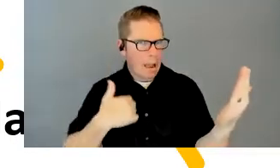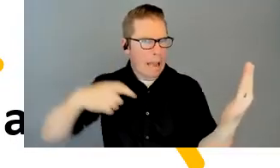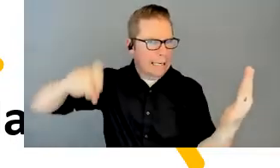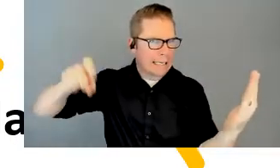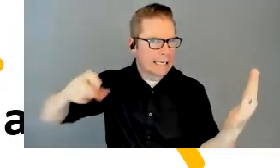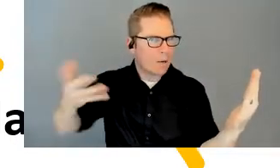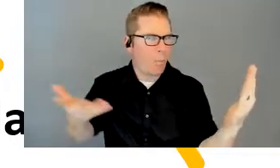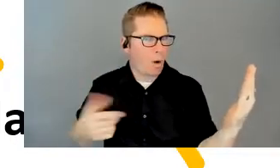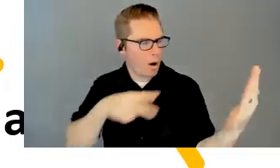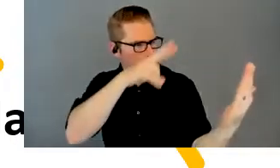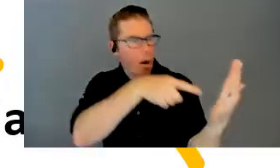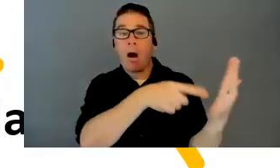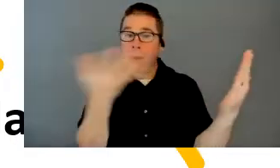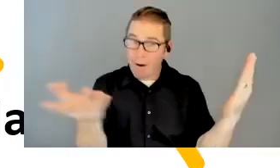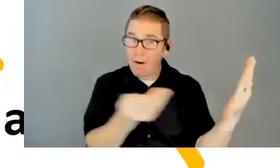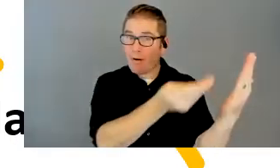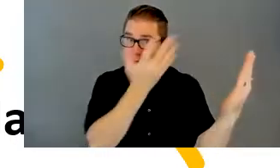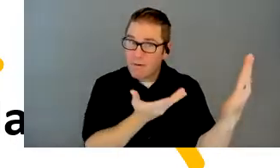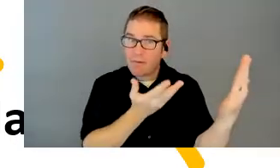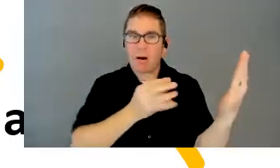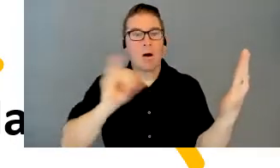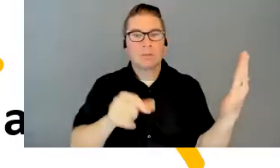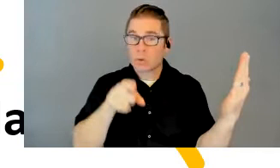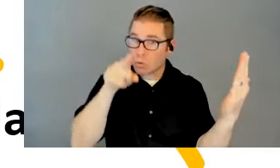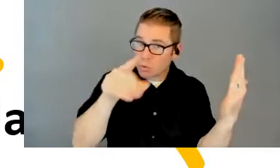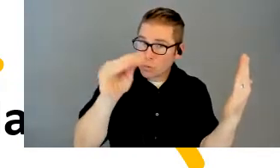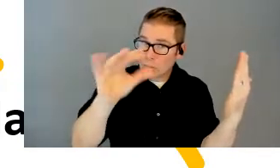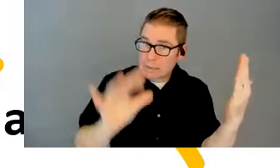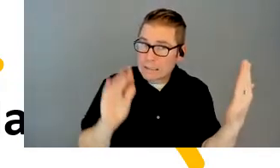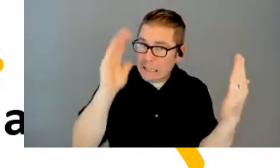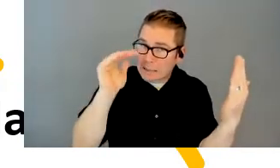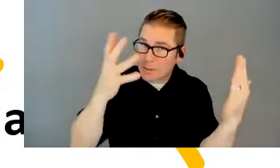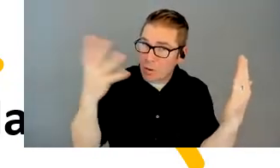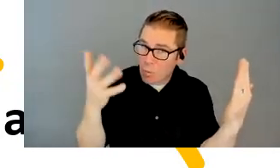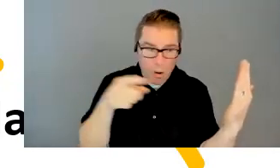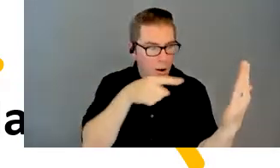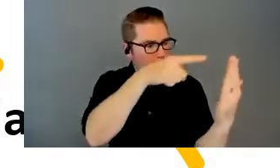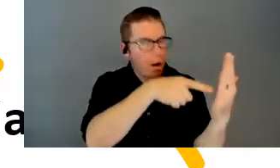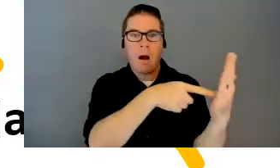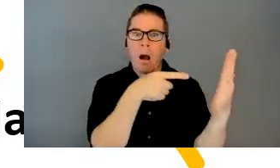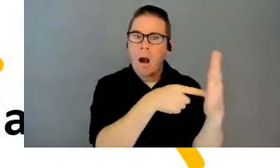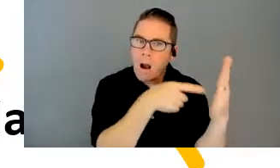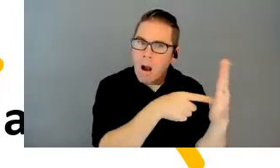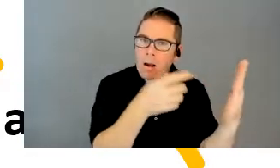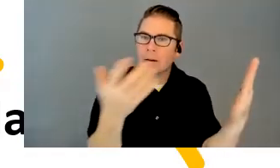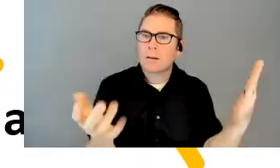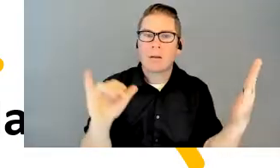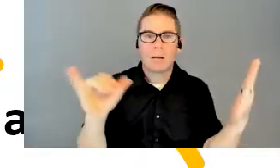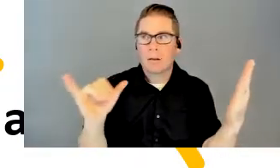your expectations of them as students in the course, both academically and socially, that your policies are outlined